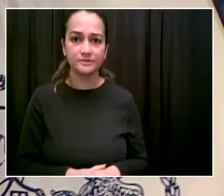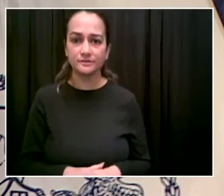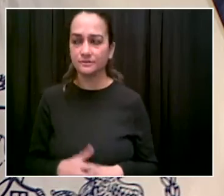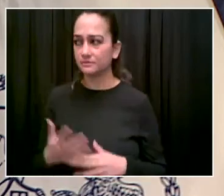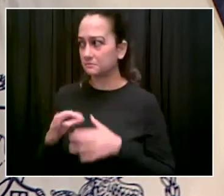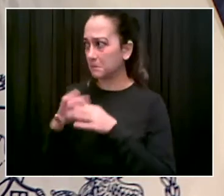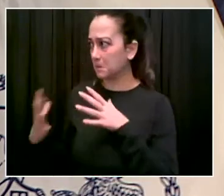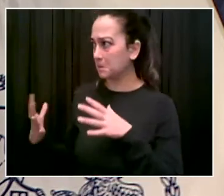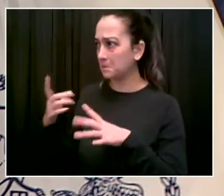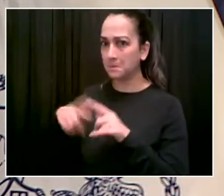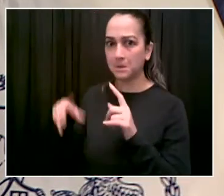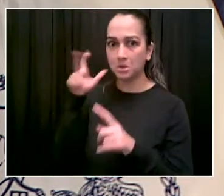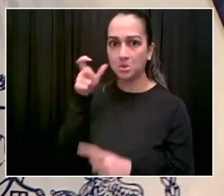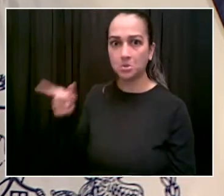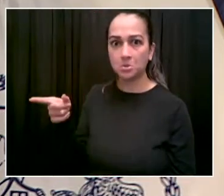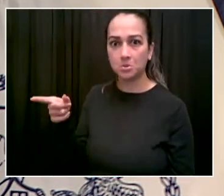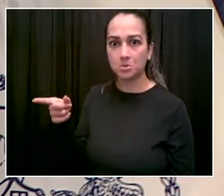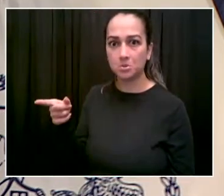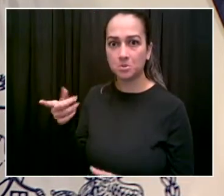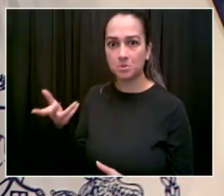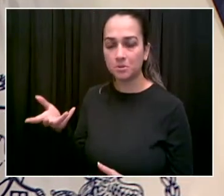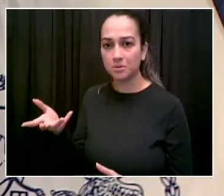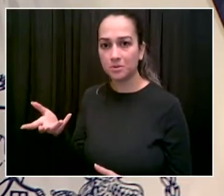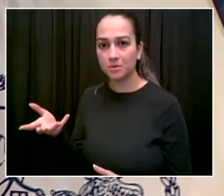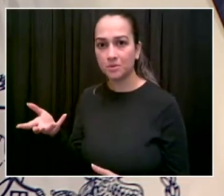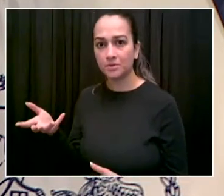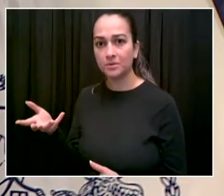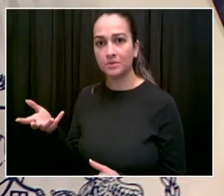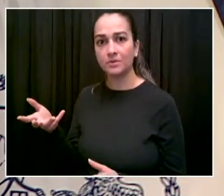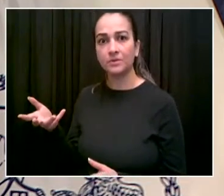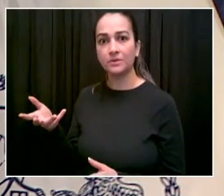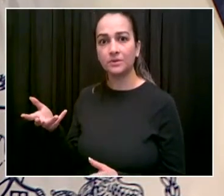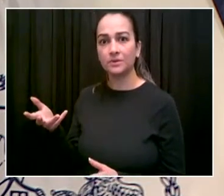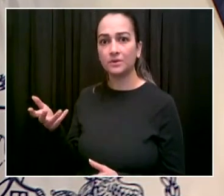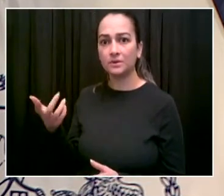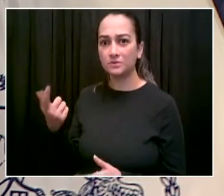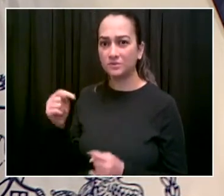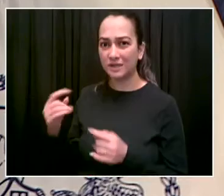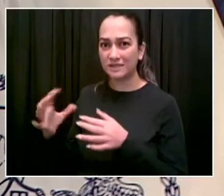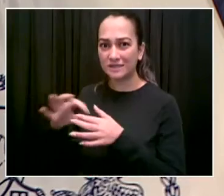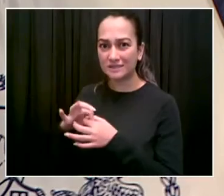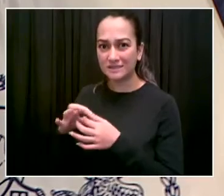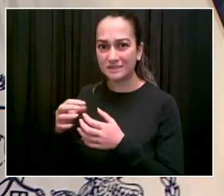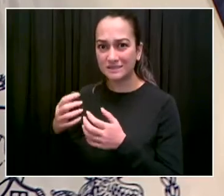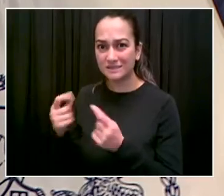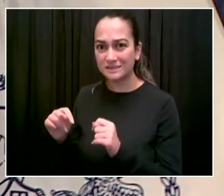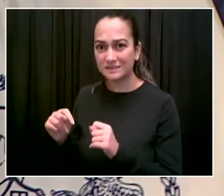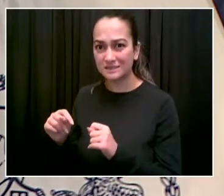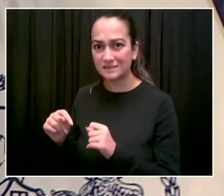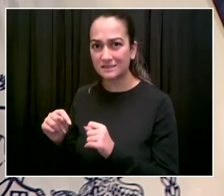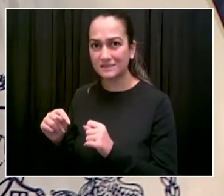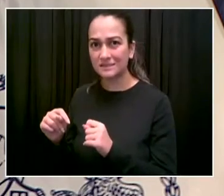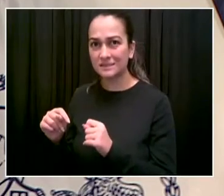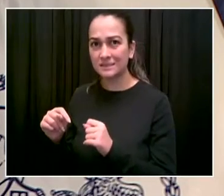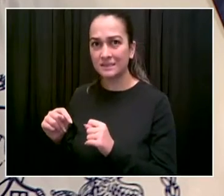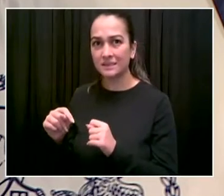SUPERVISION. RAE YOU THERE ,LISA? WE LOST HER